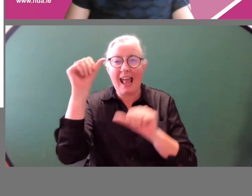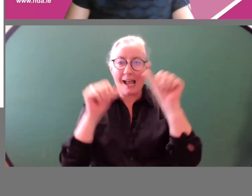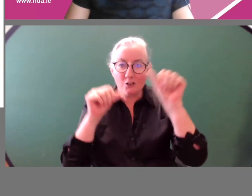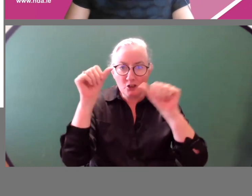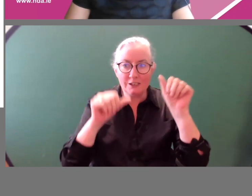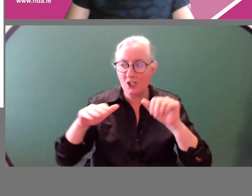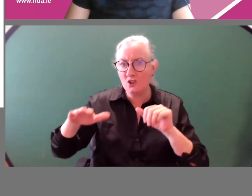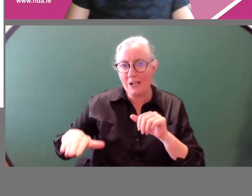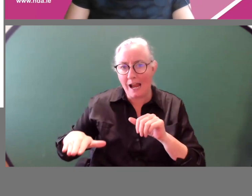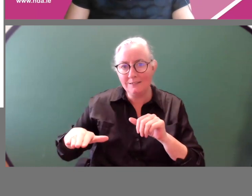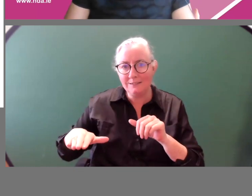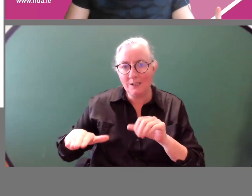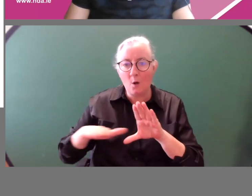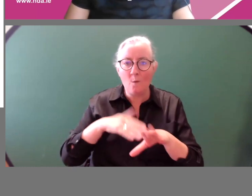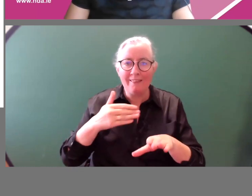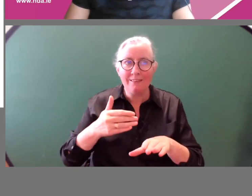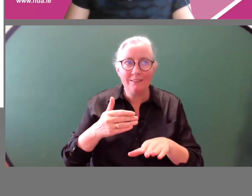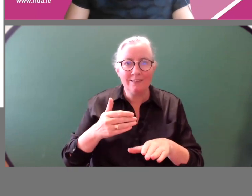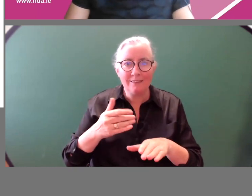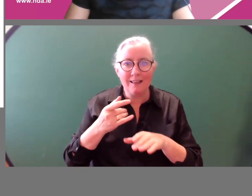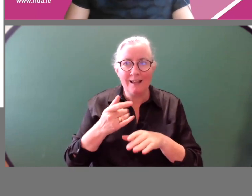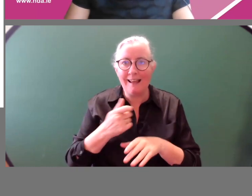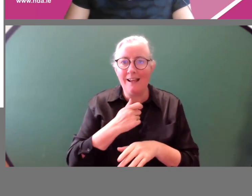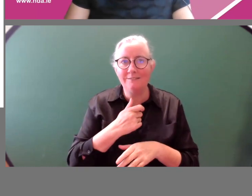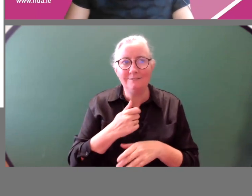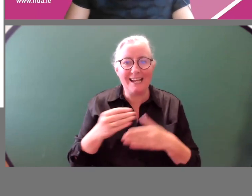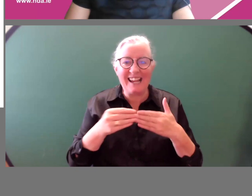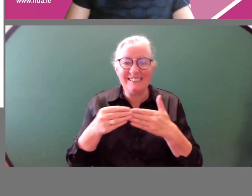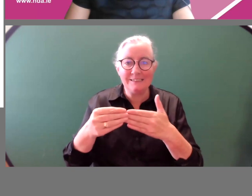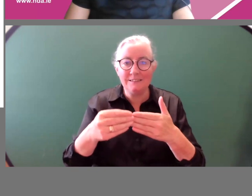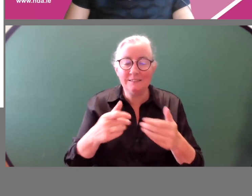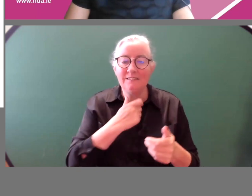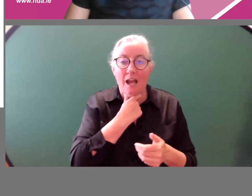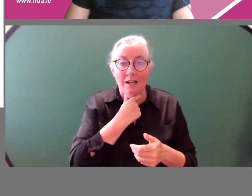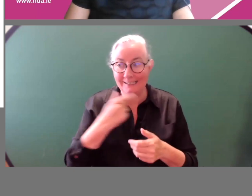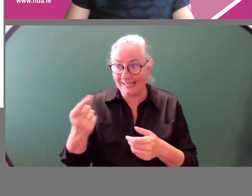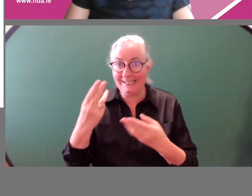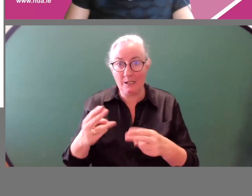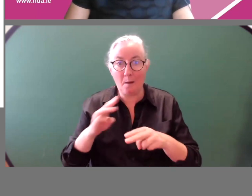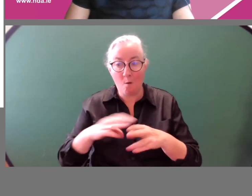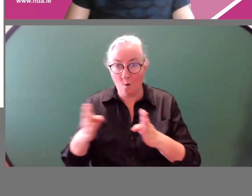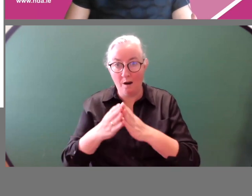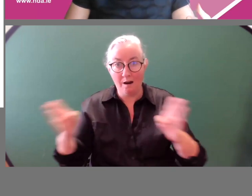assistance dog would need a lot more of a wider footpath than a wheelchair user. Again we don't